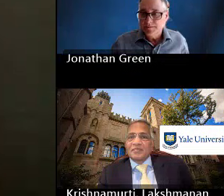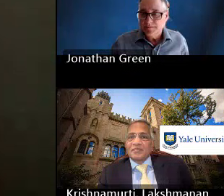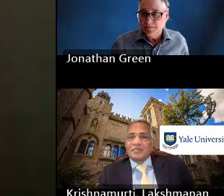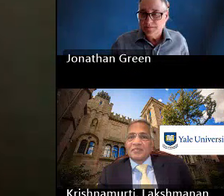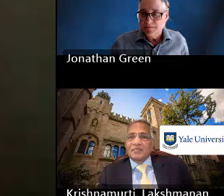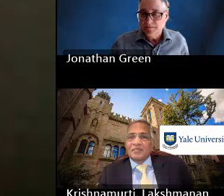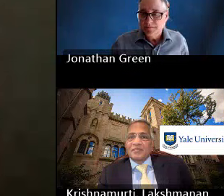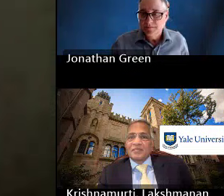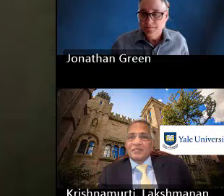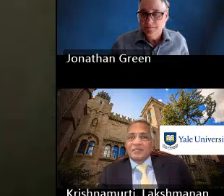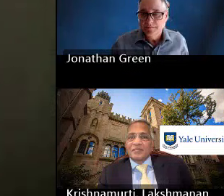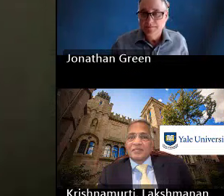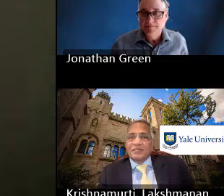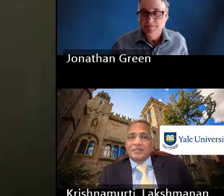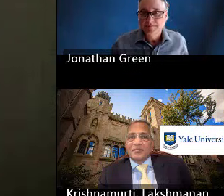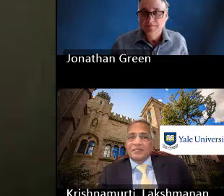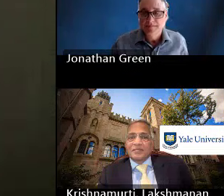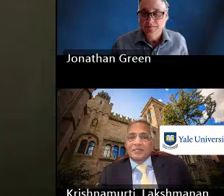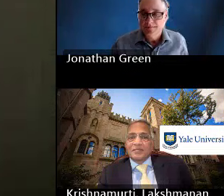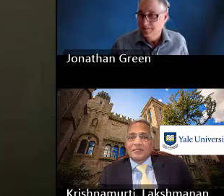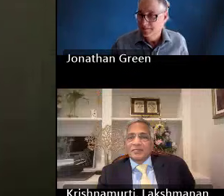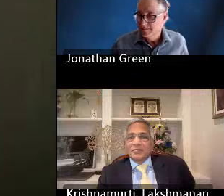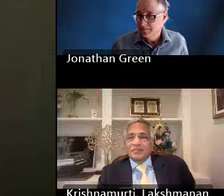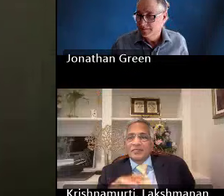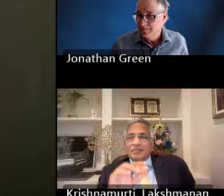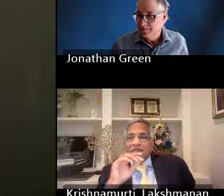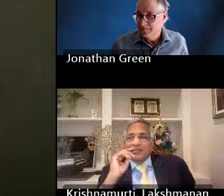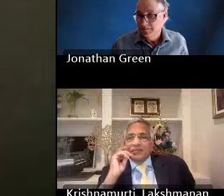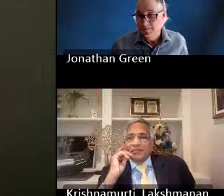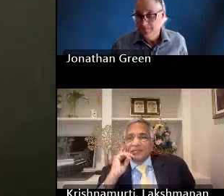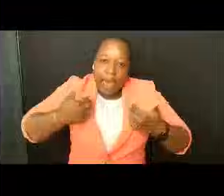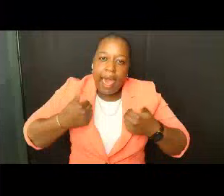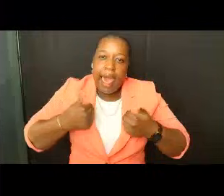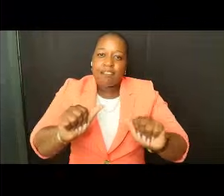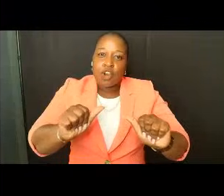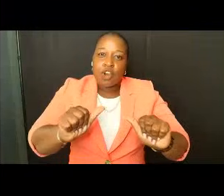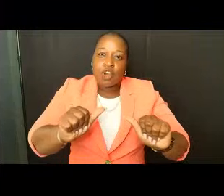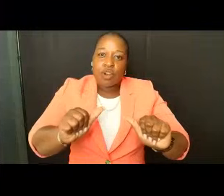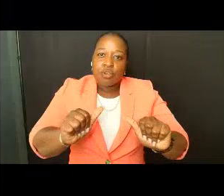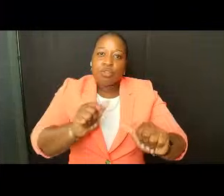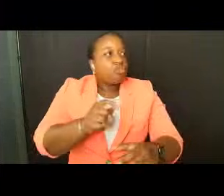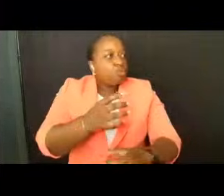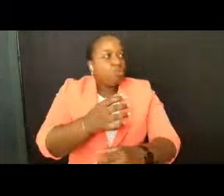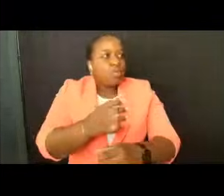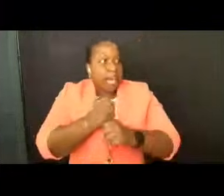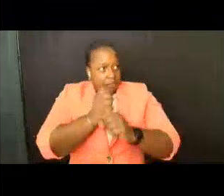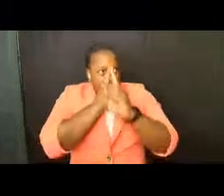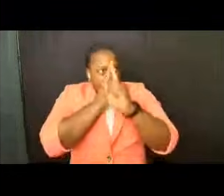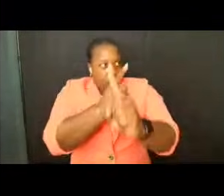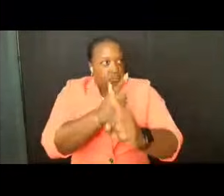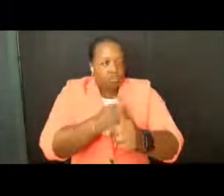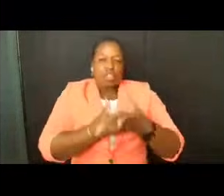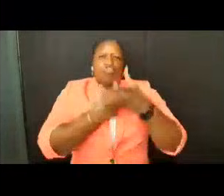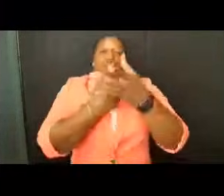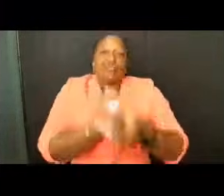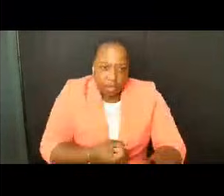helps us in our collective effort to pursue a trustworthy research and clinical enterprise.